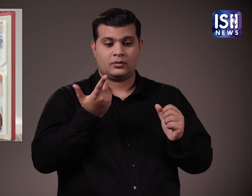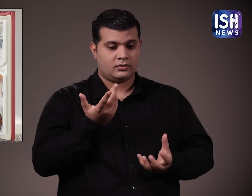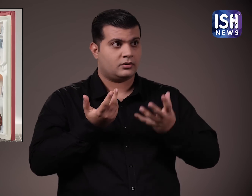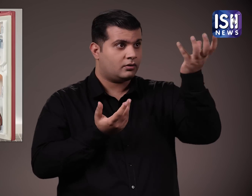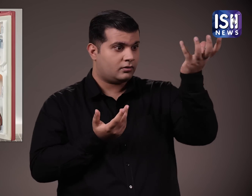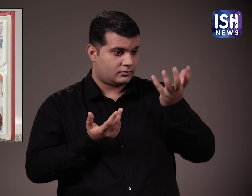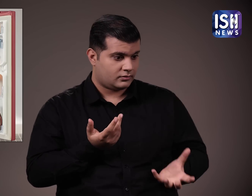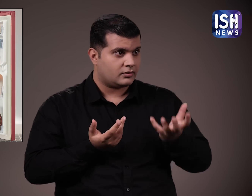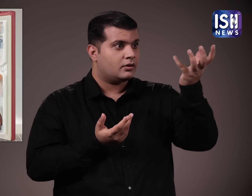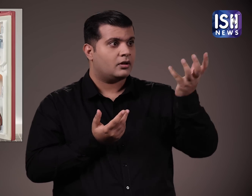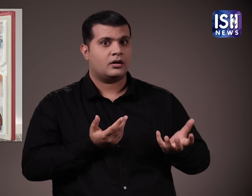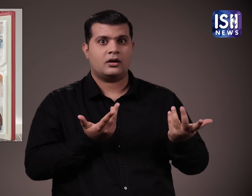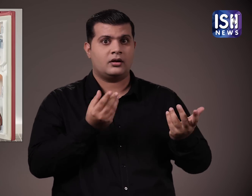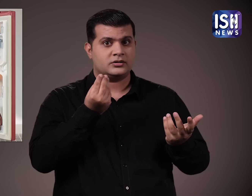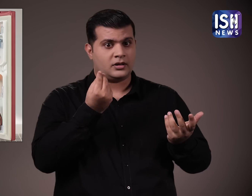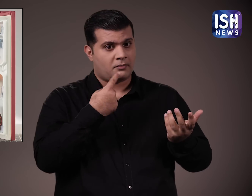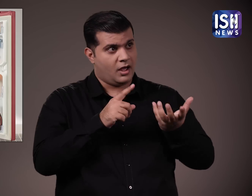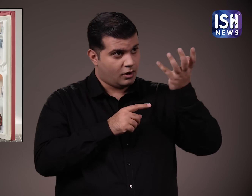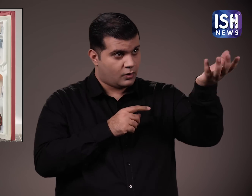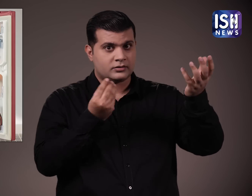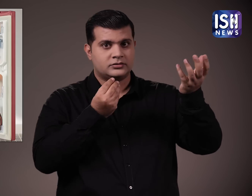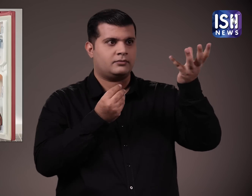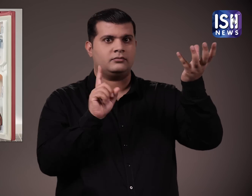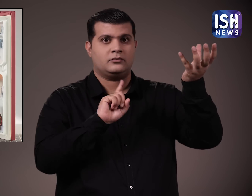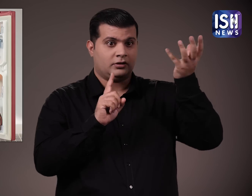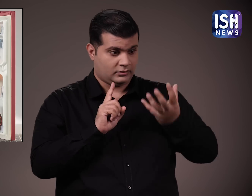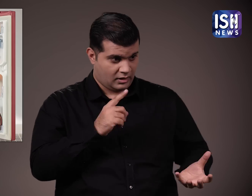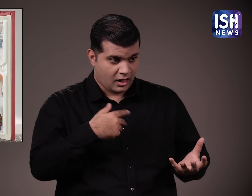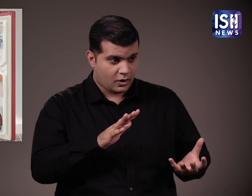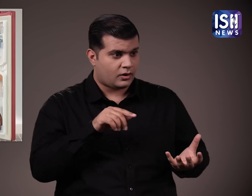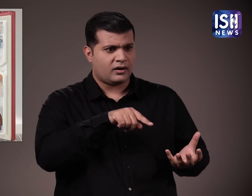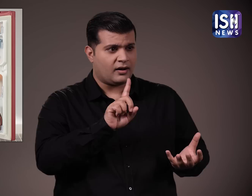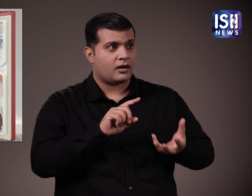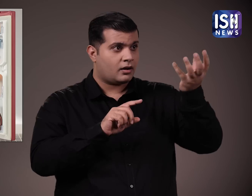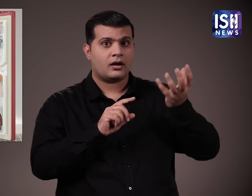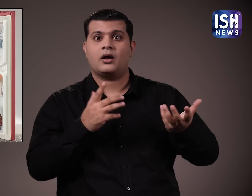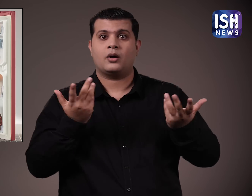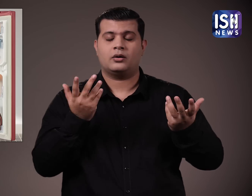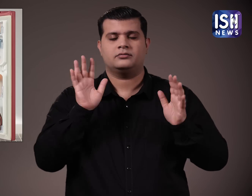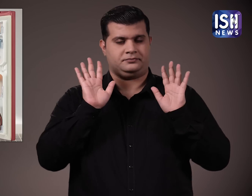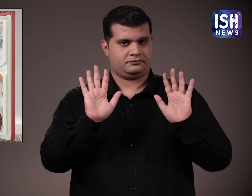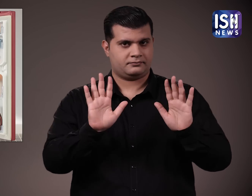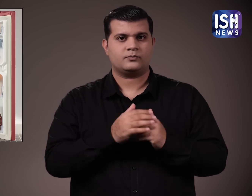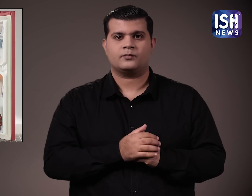How to know which item must be stored in the freezer and which item in the fridge section?